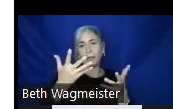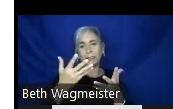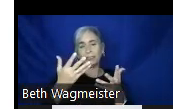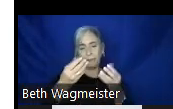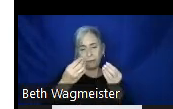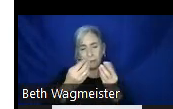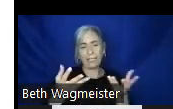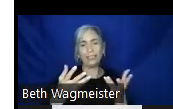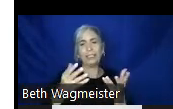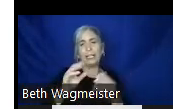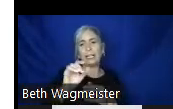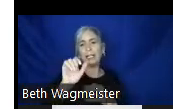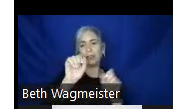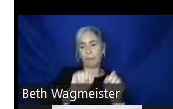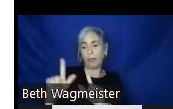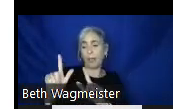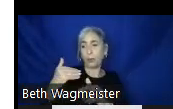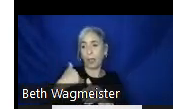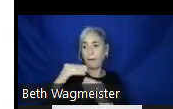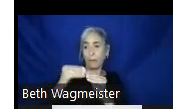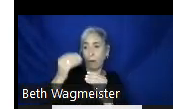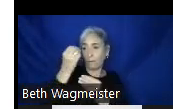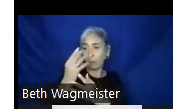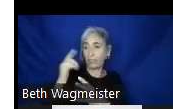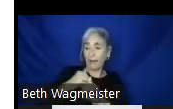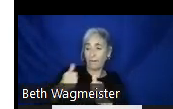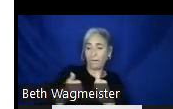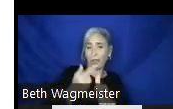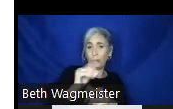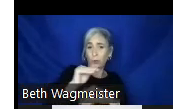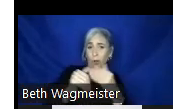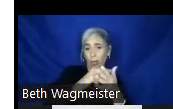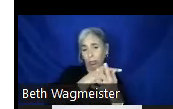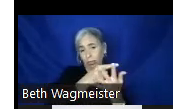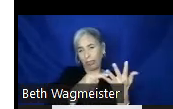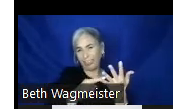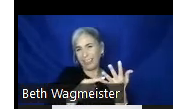also in your blog. And I'm following you in all channels. Always something new happening